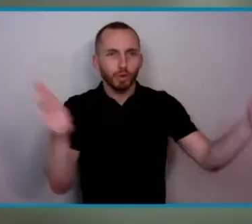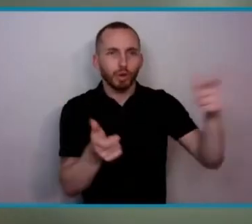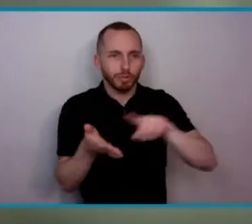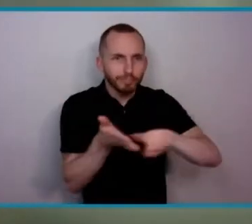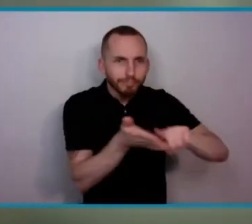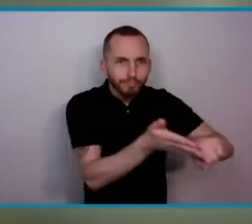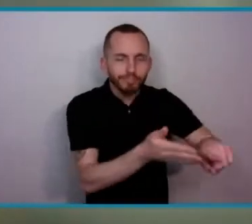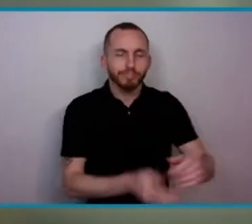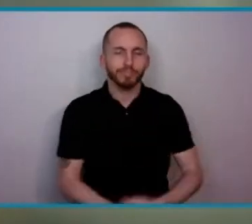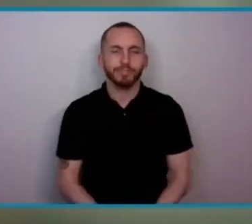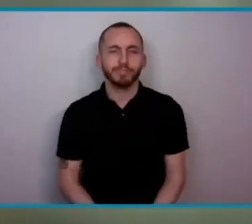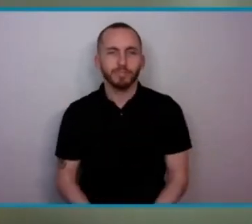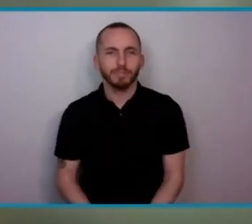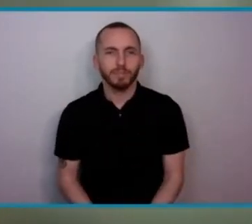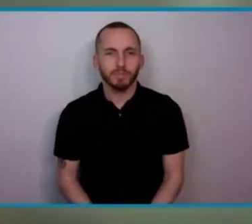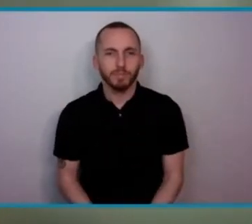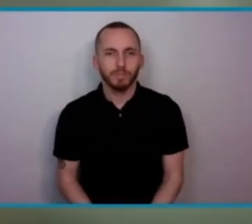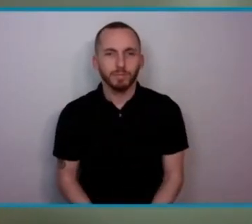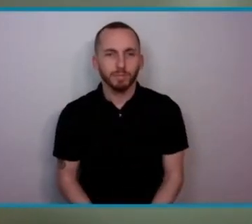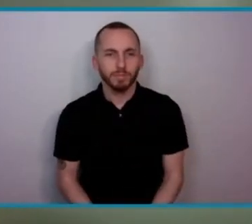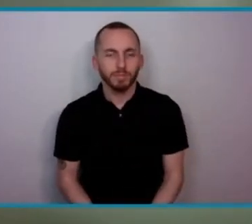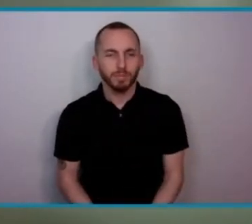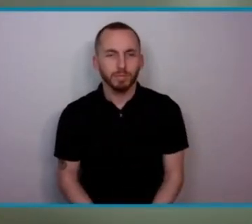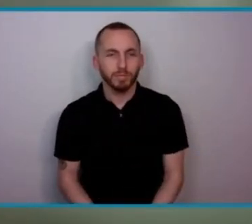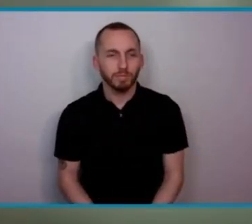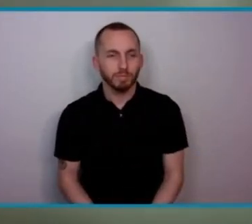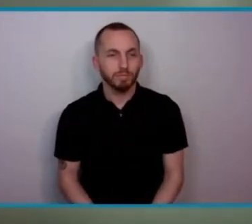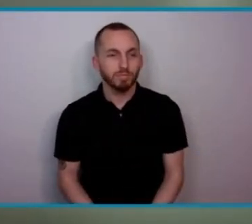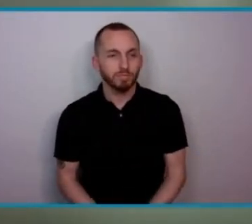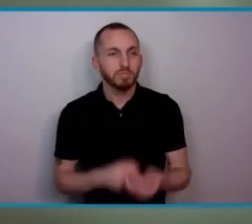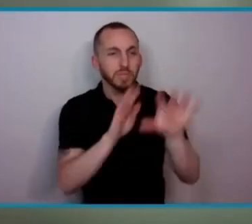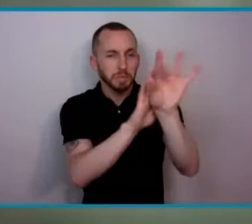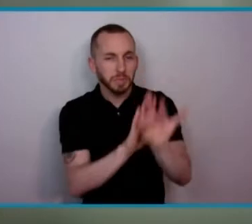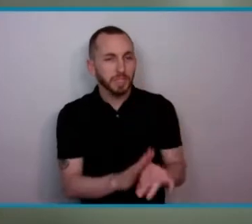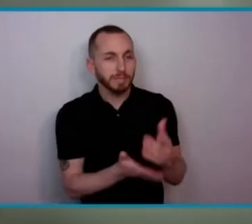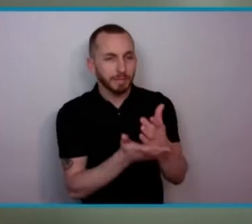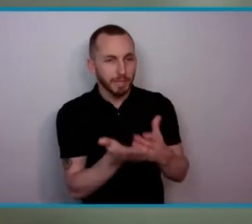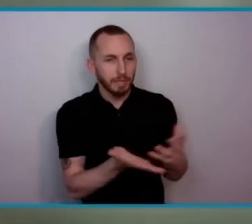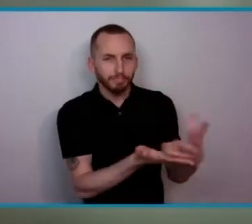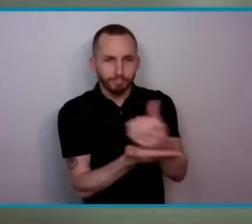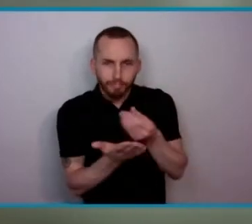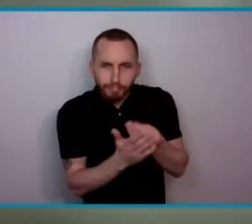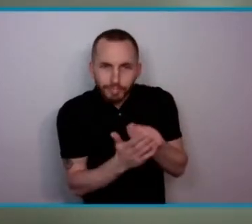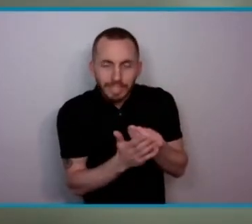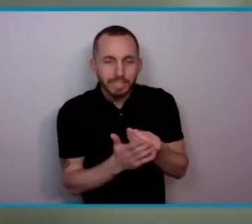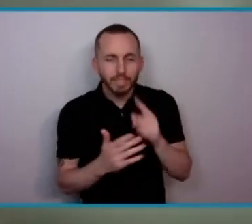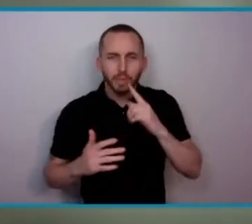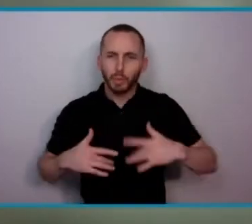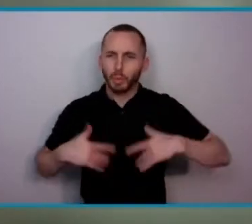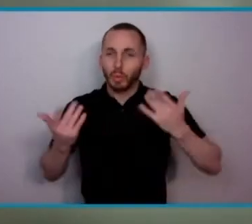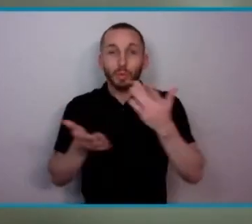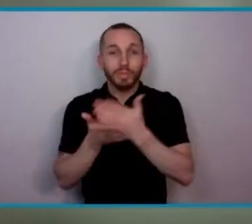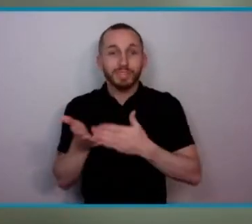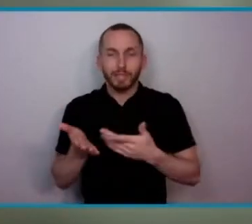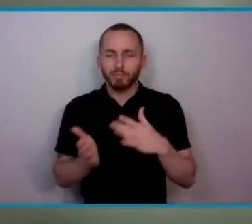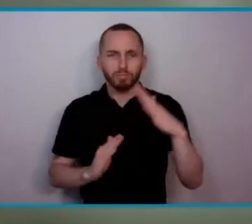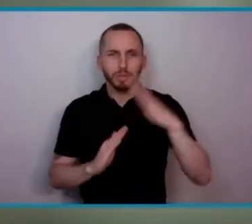Four teams were selected for funding and we're delighted to have some of our leading researchers with us today to discuss these studies.